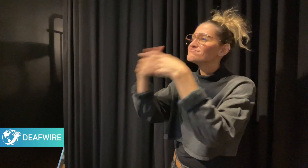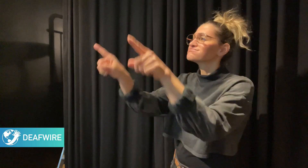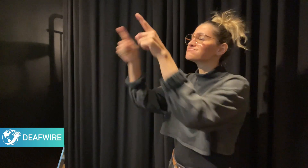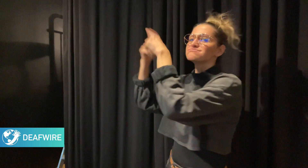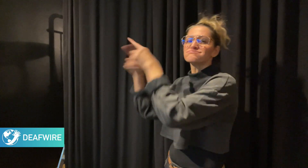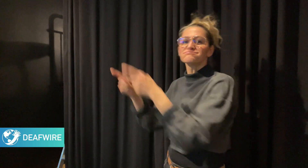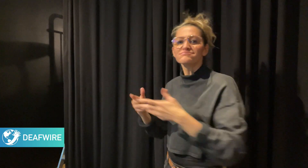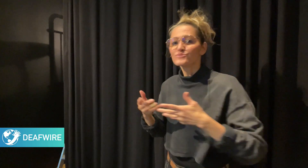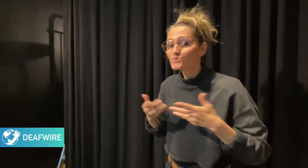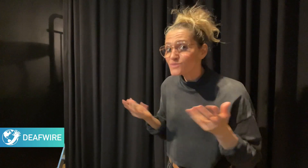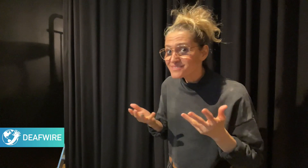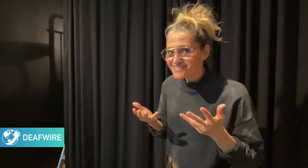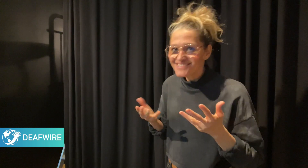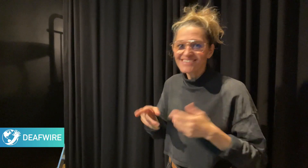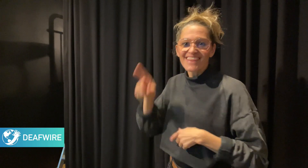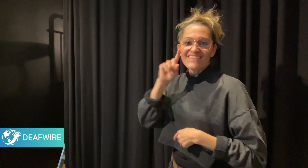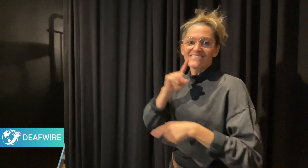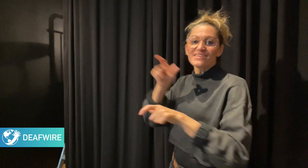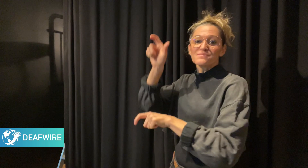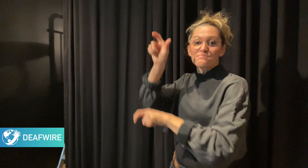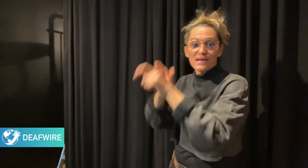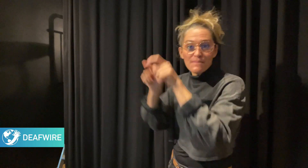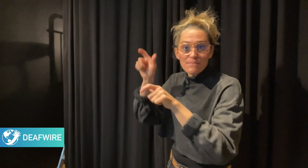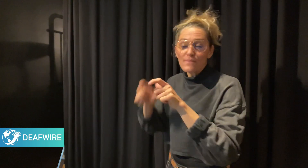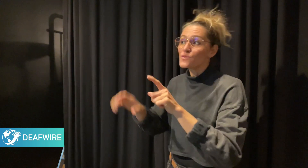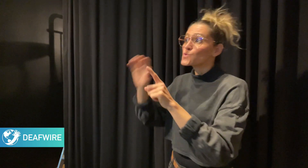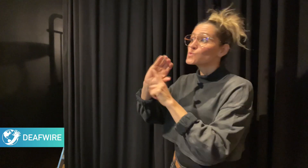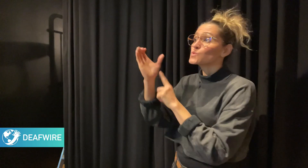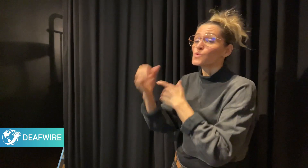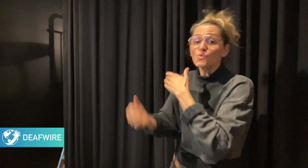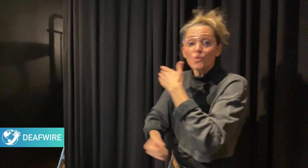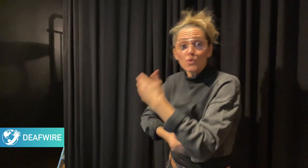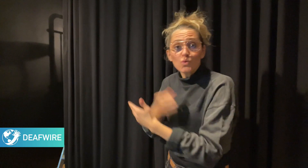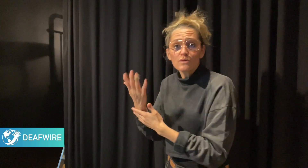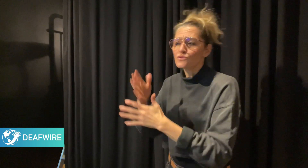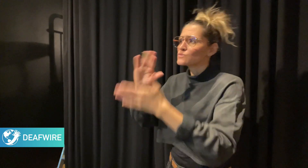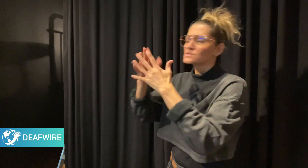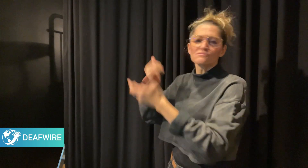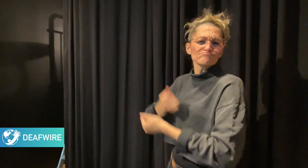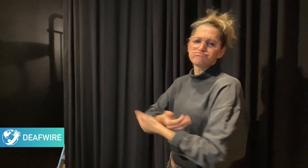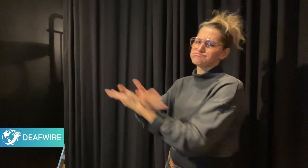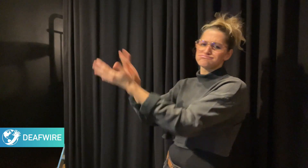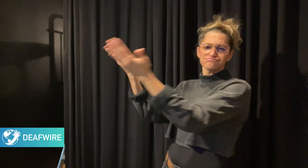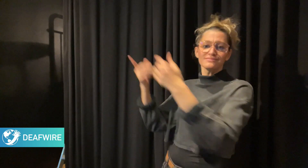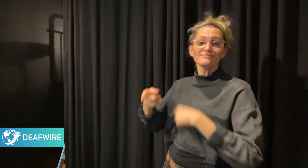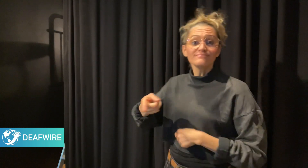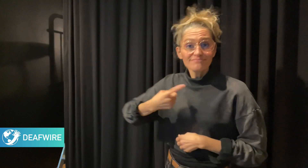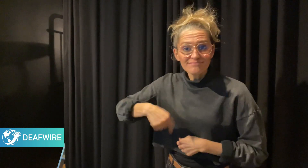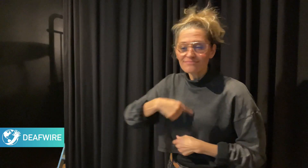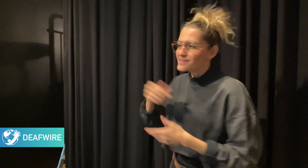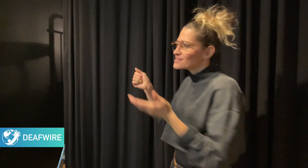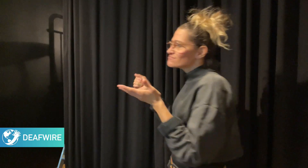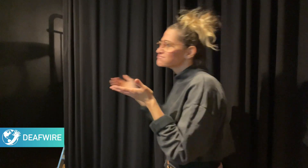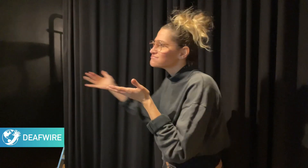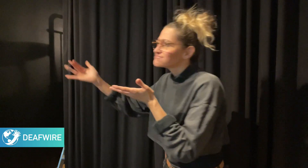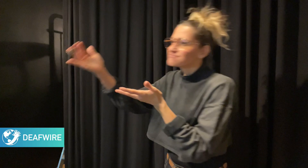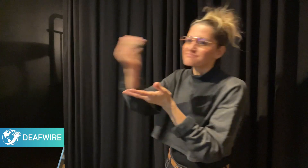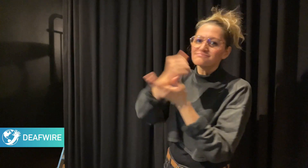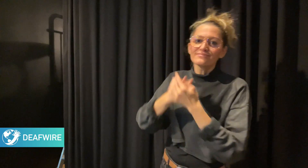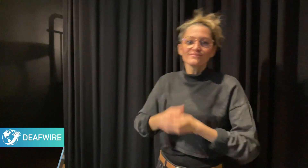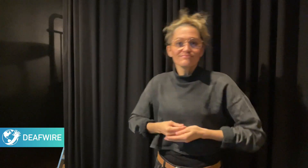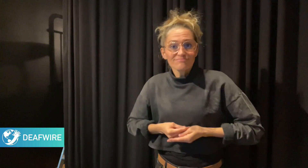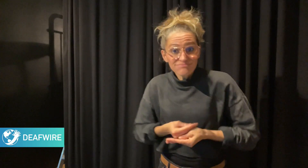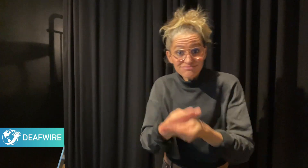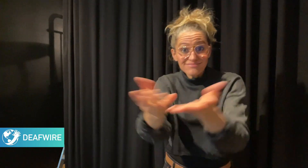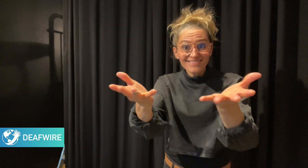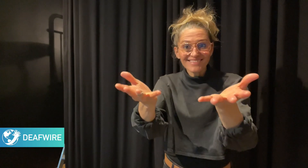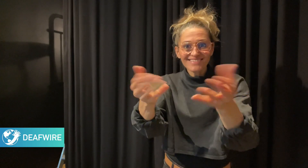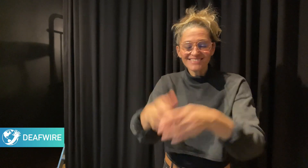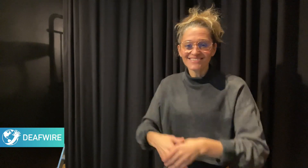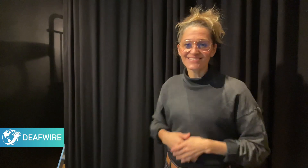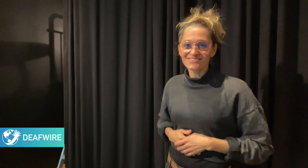about Deaf people, culture, and communities around the world.